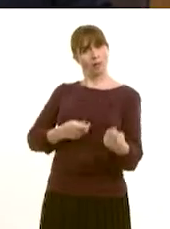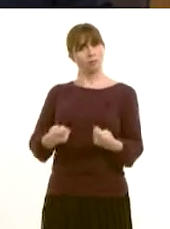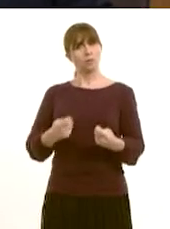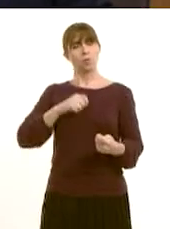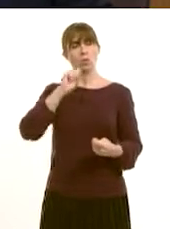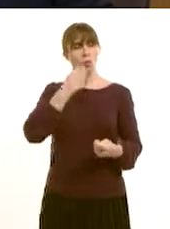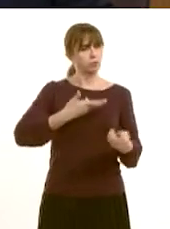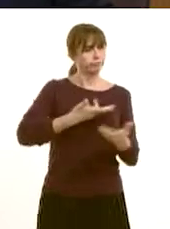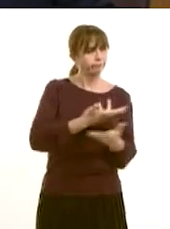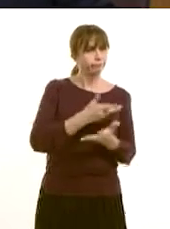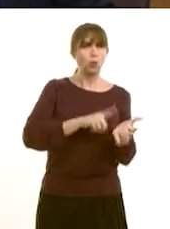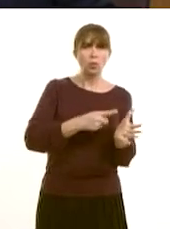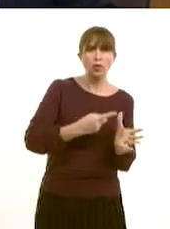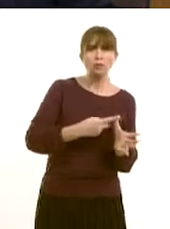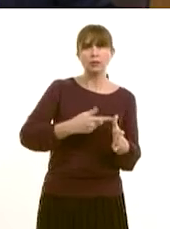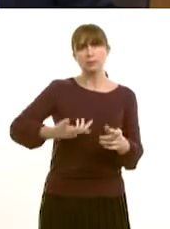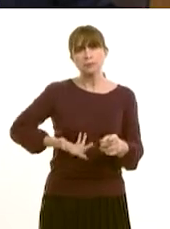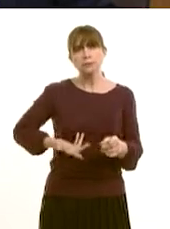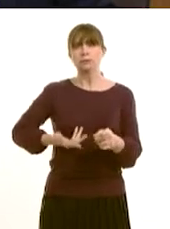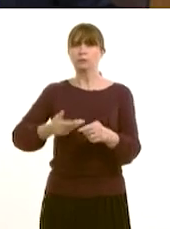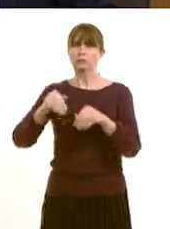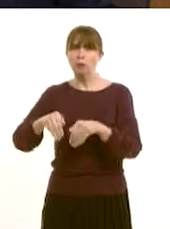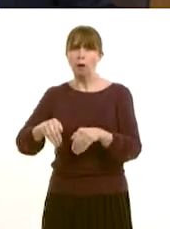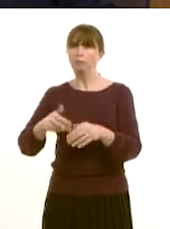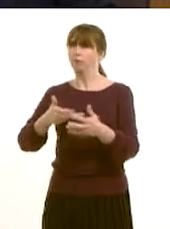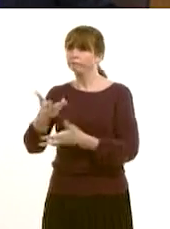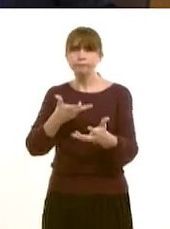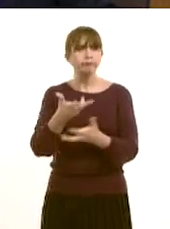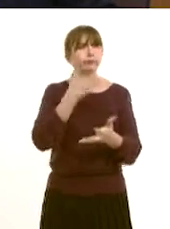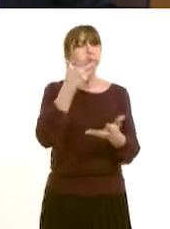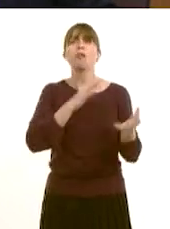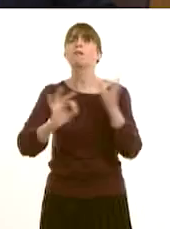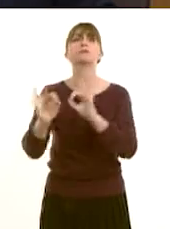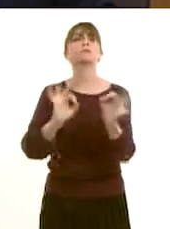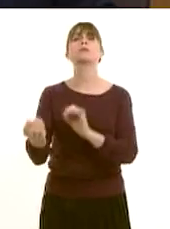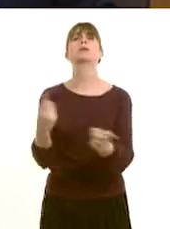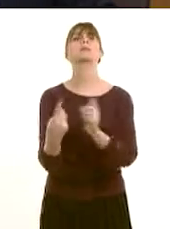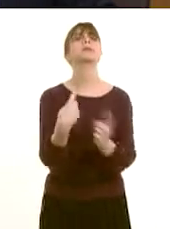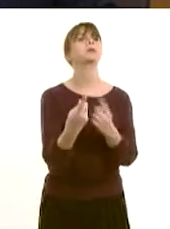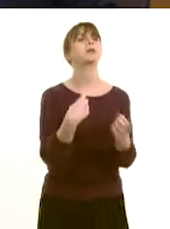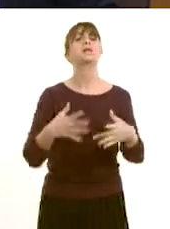and Allied Workers, with local authorities, with businesses, with shop workers and the public, and we would listen to what they say and act accordingly.